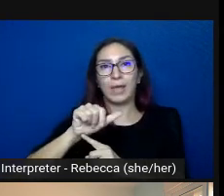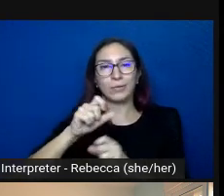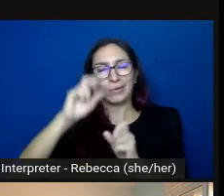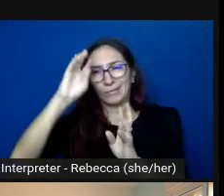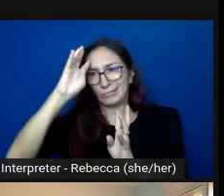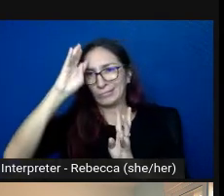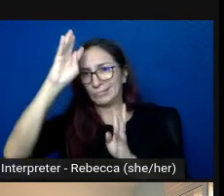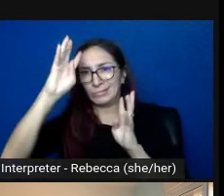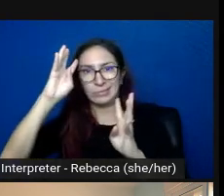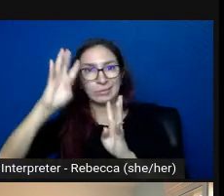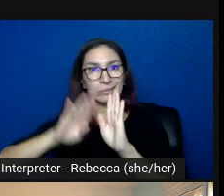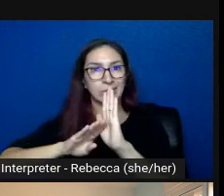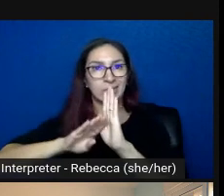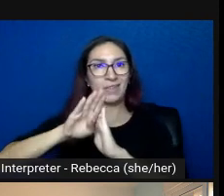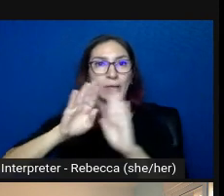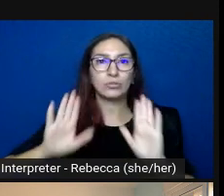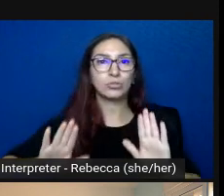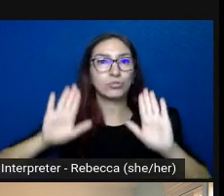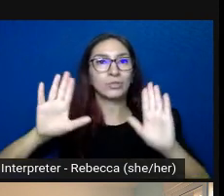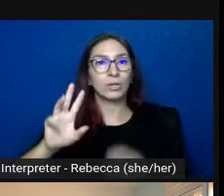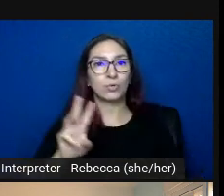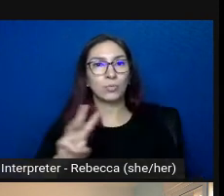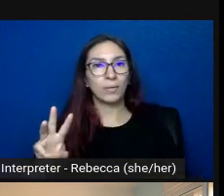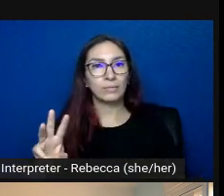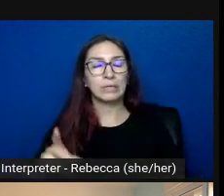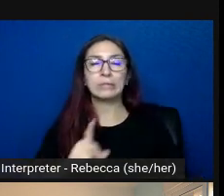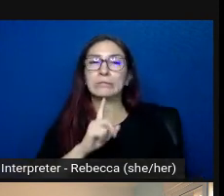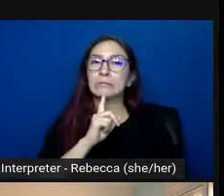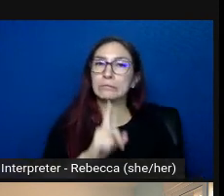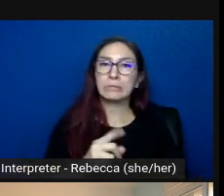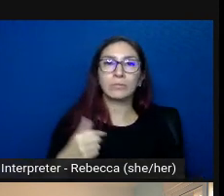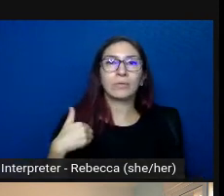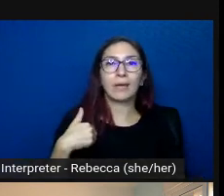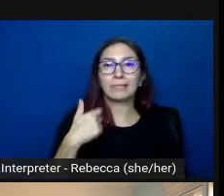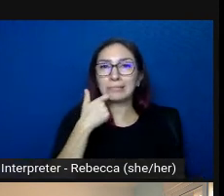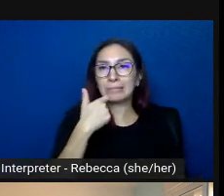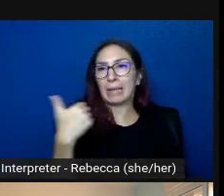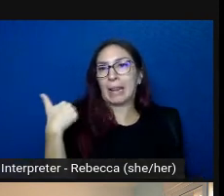We actually had last month, a challenge in our marquee,